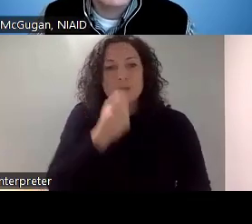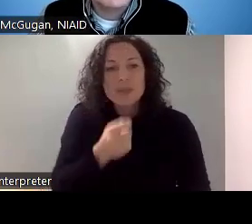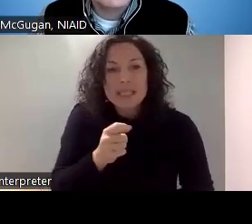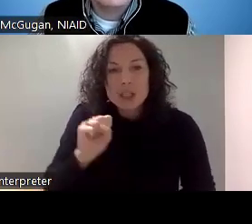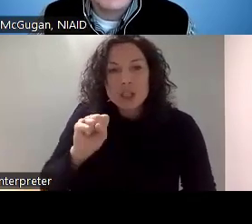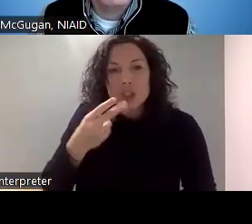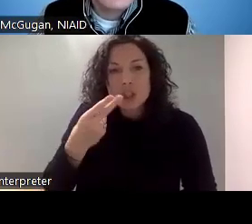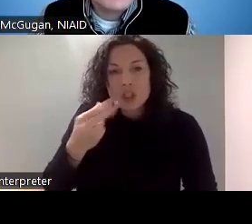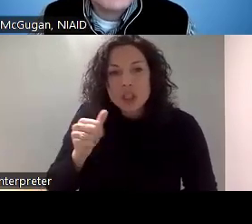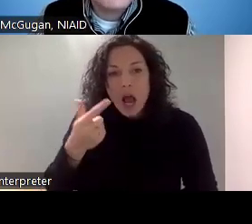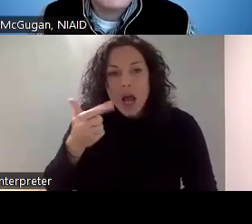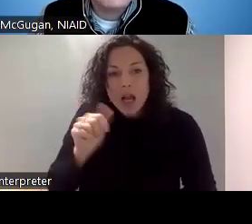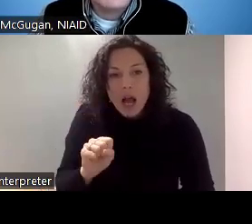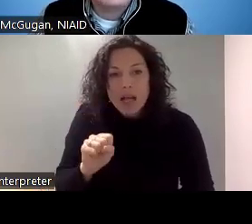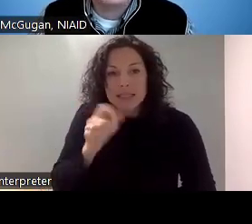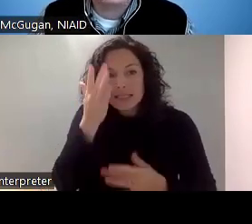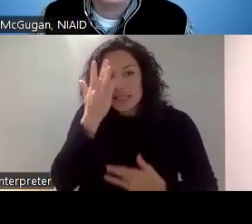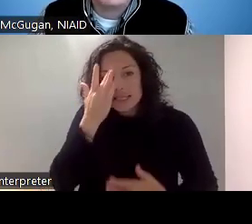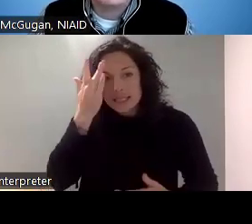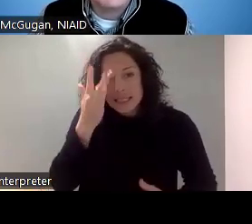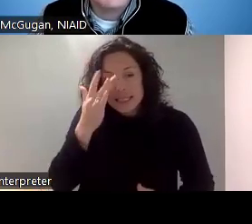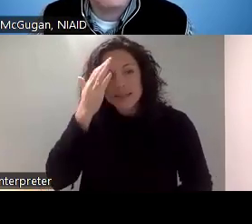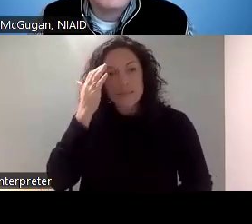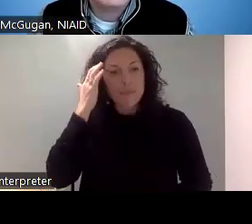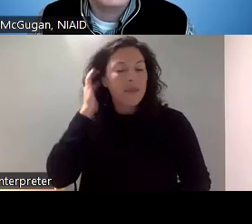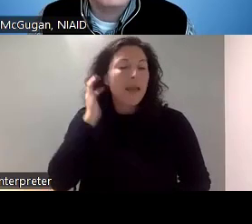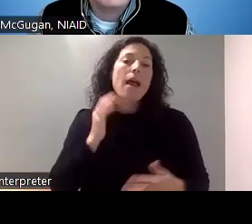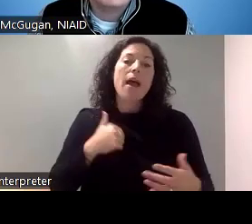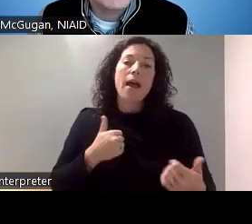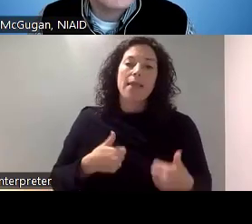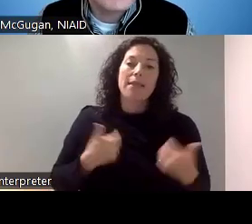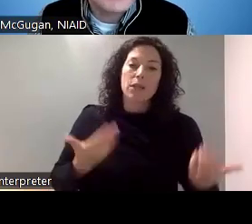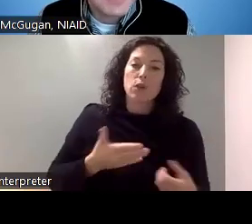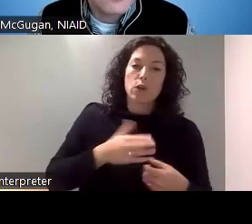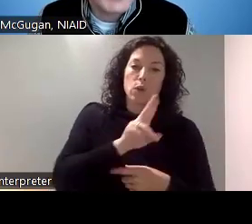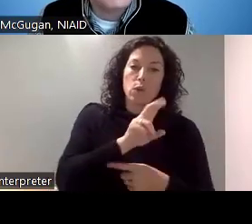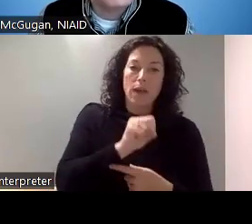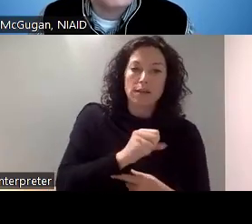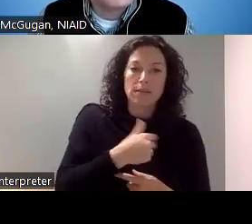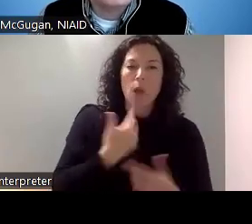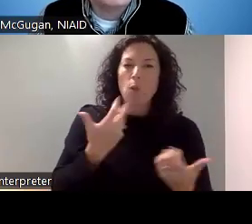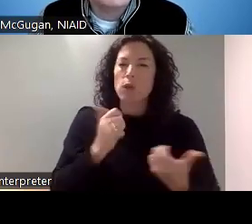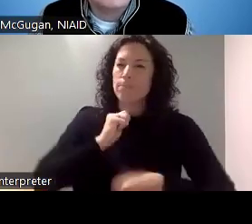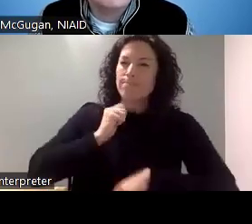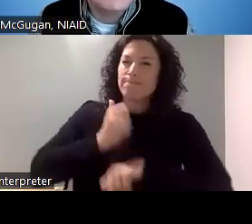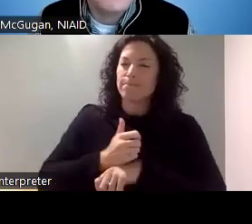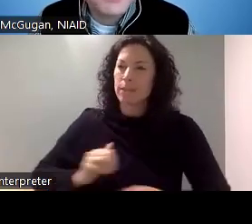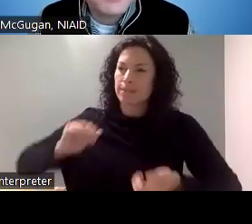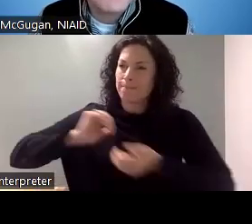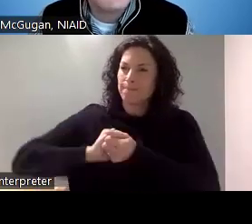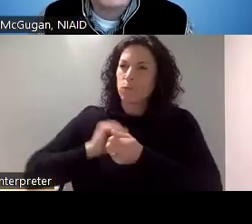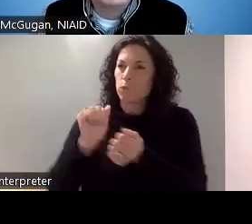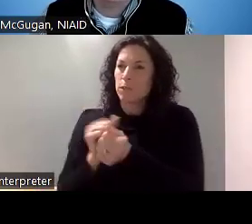and I'm located here in the US, and I want to establish a collaboration with a colleague in South America,